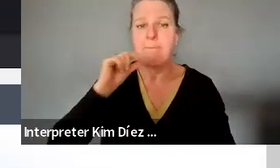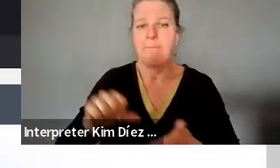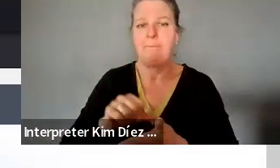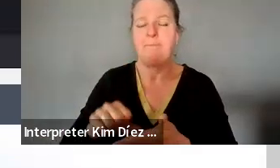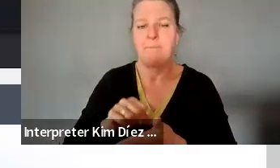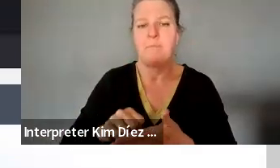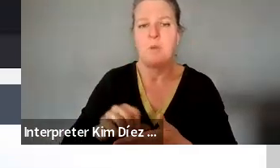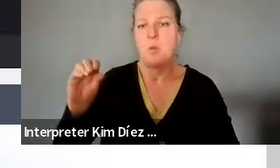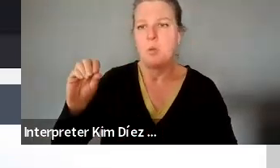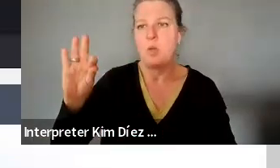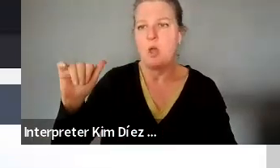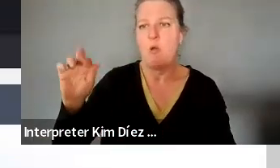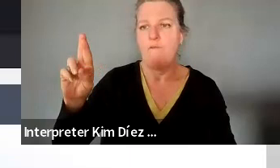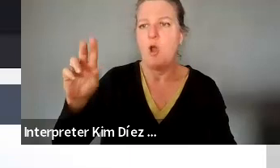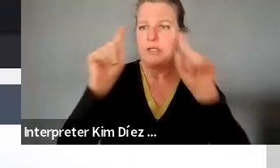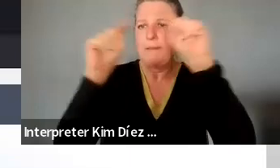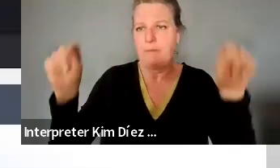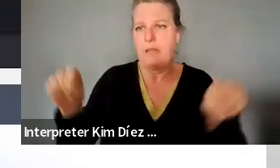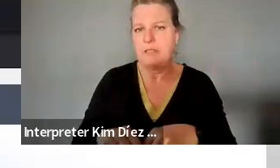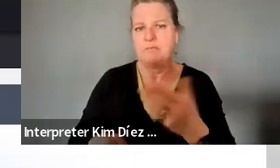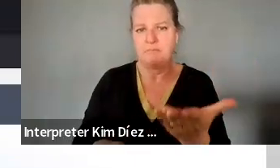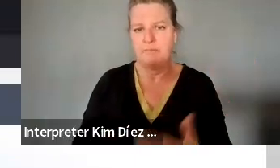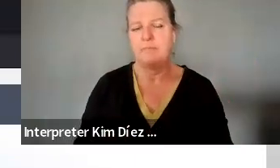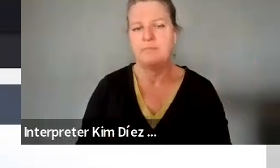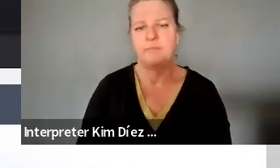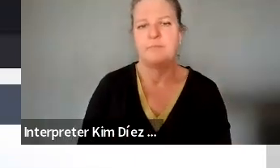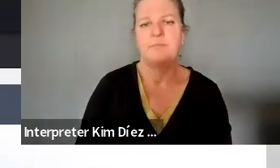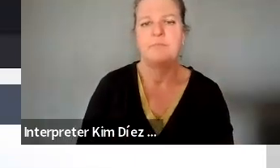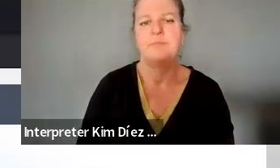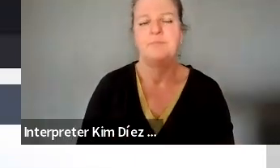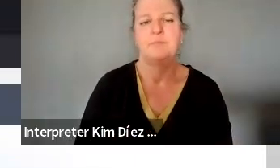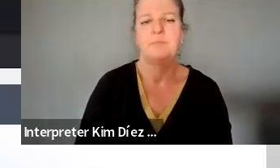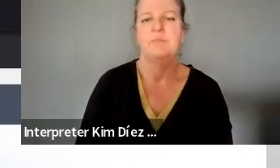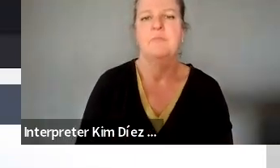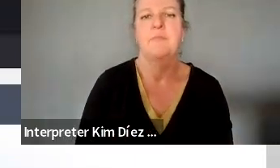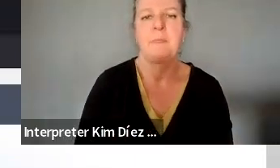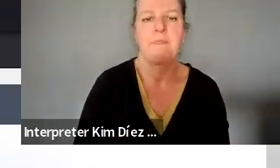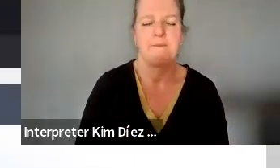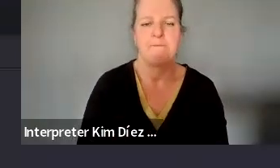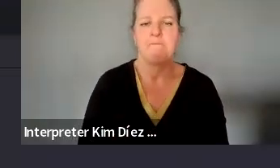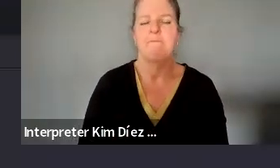Open for Antiracism OFAR Template. So you can just click and open this